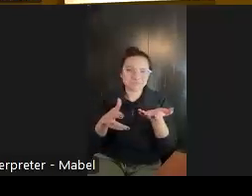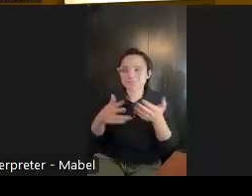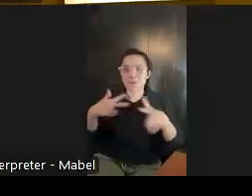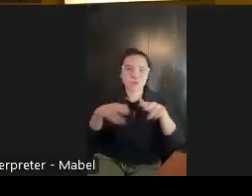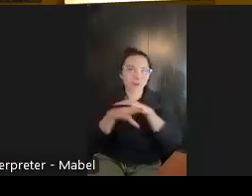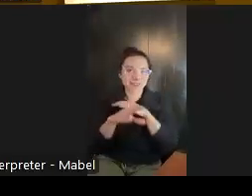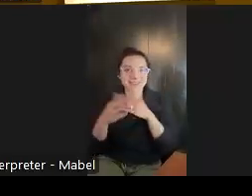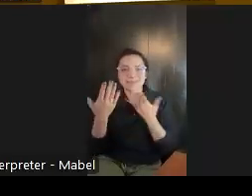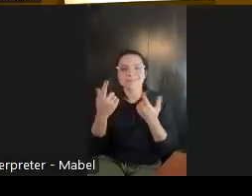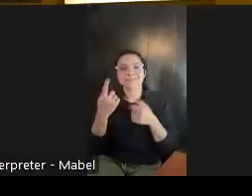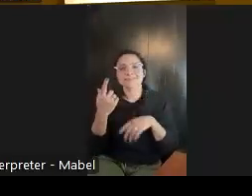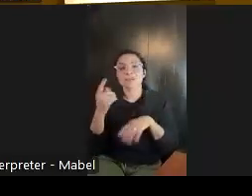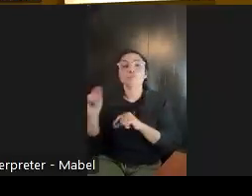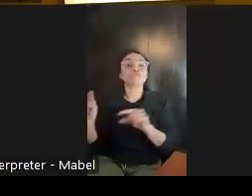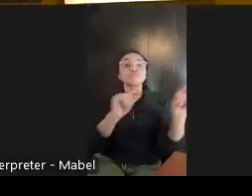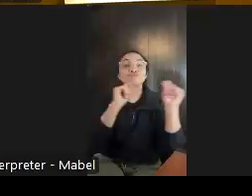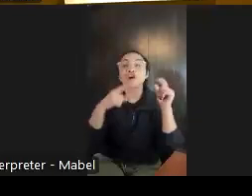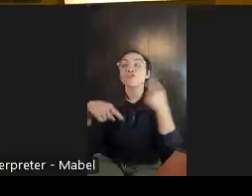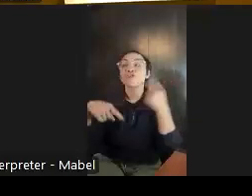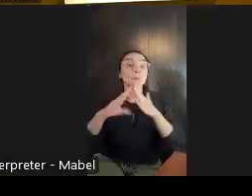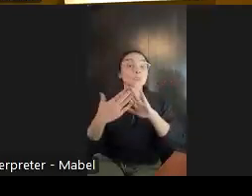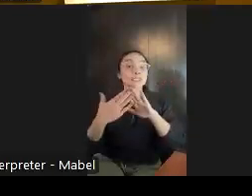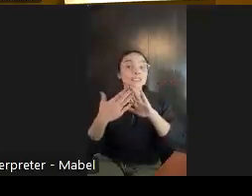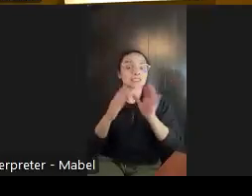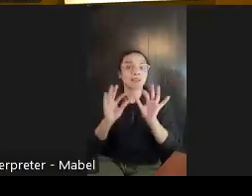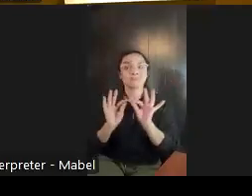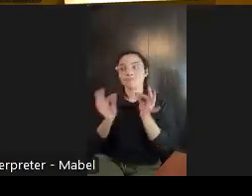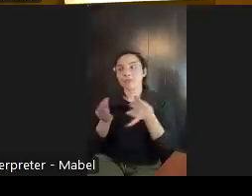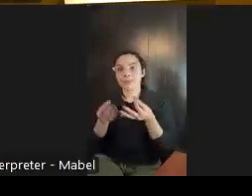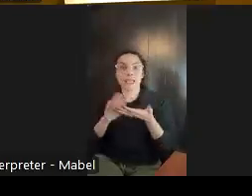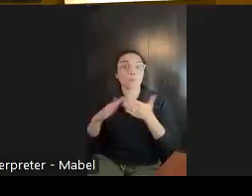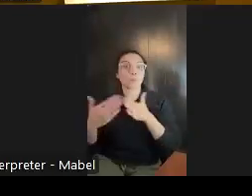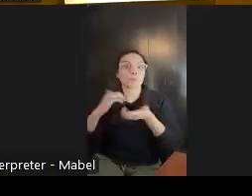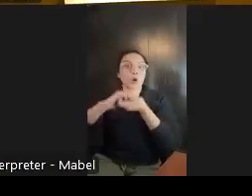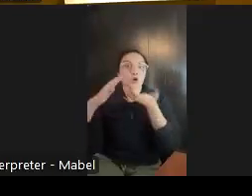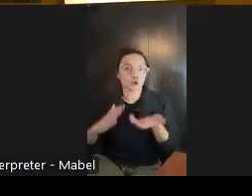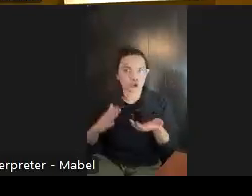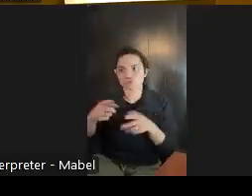Partners are aware and helping families to learn about our service and come to our space but one